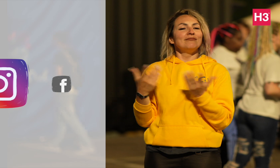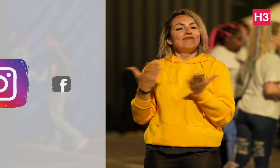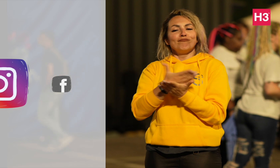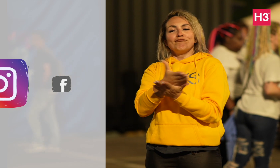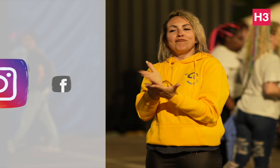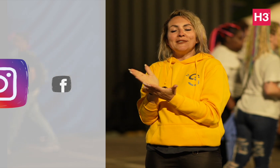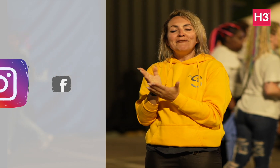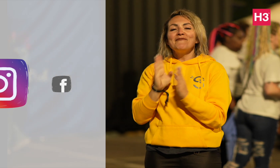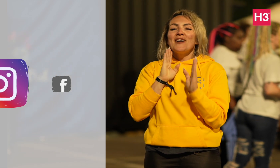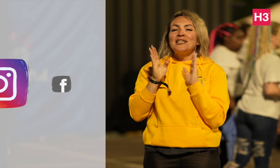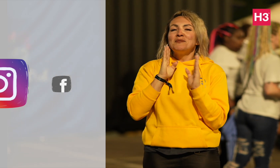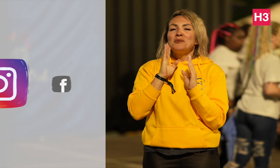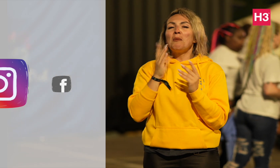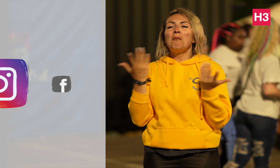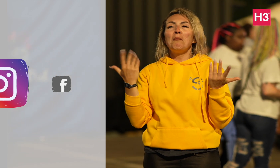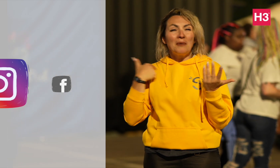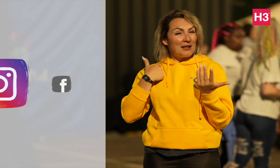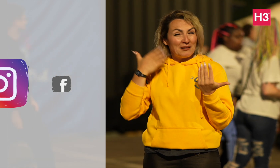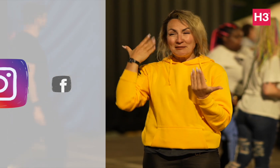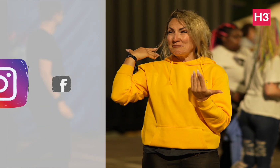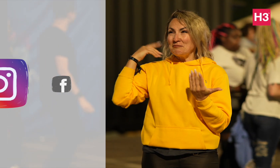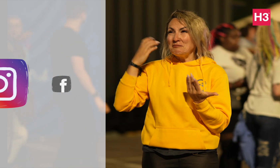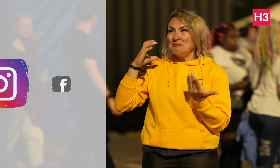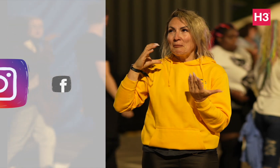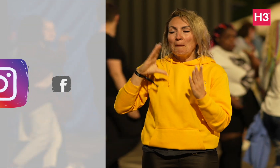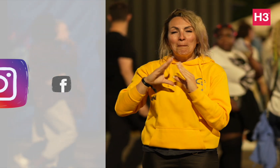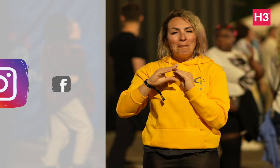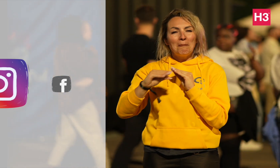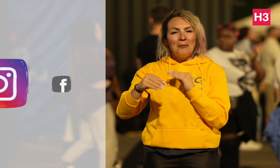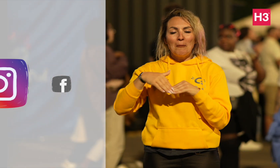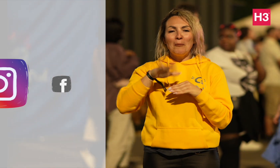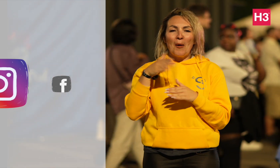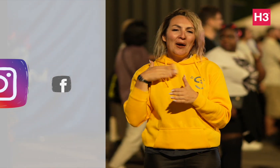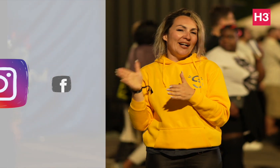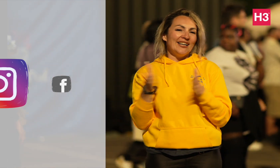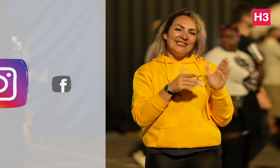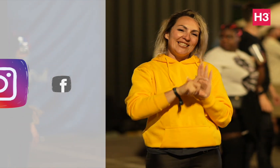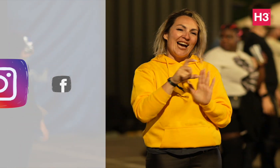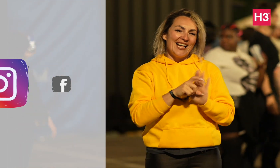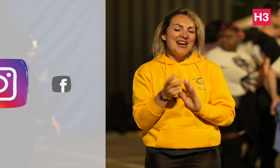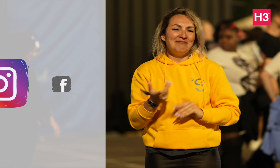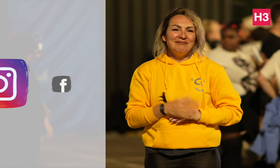Facebook is fine, but I haven’t posted there in a while. Lately, I’ve been using Instagram more.